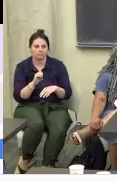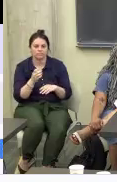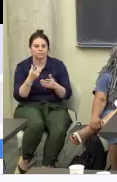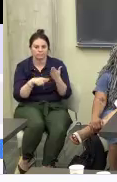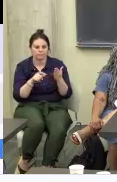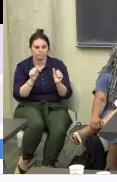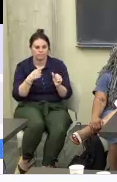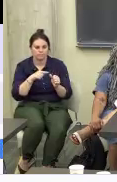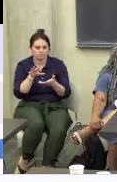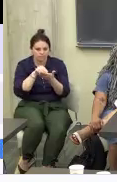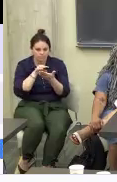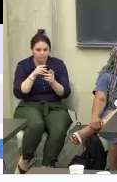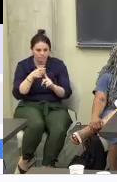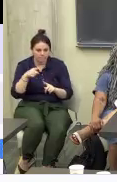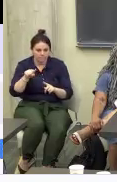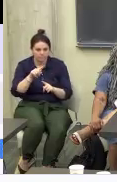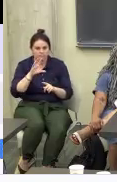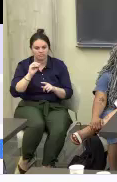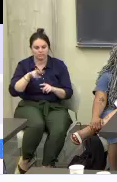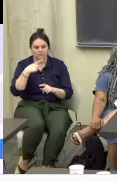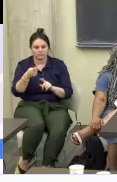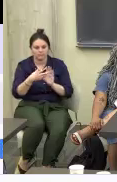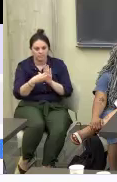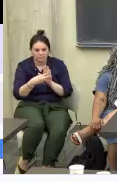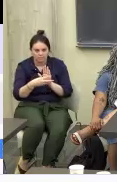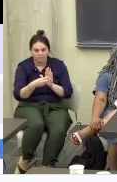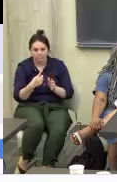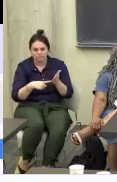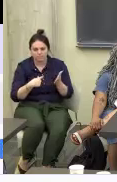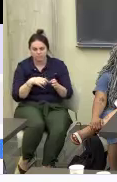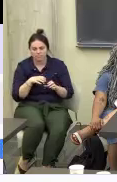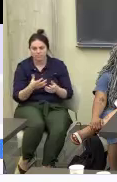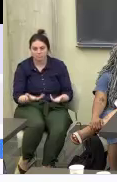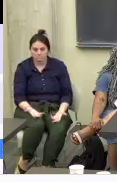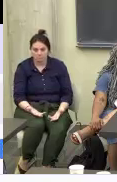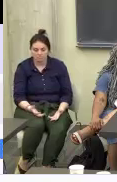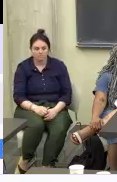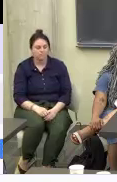that they can teach us and we can teach them? So getting away from, I want to say, getting